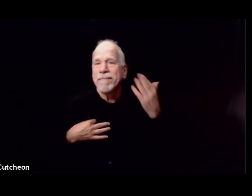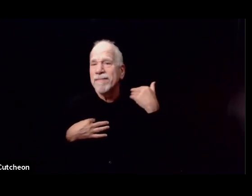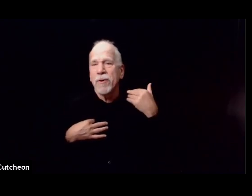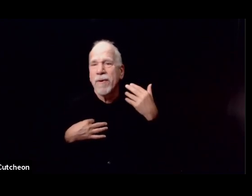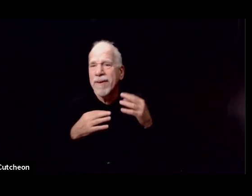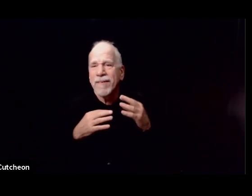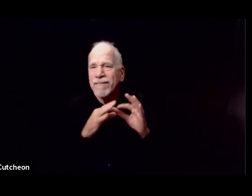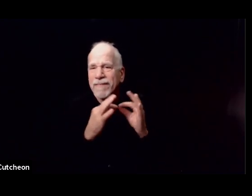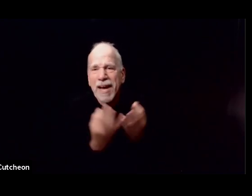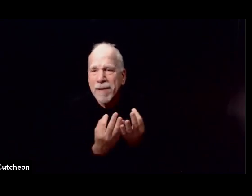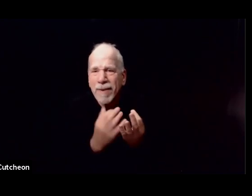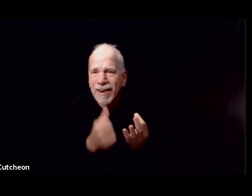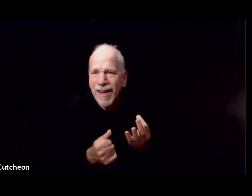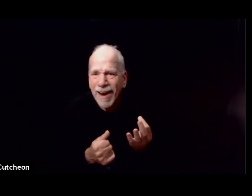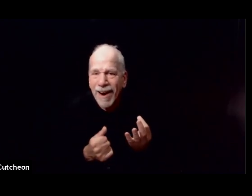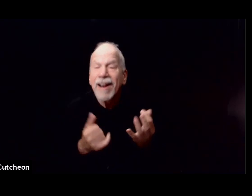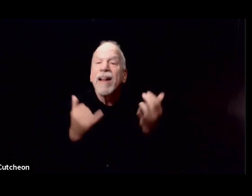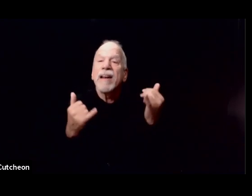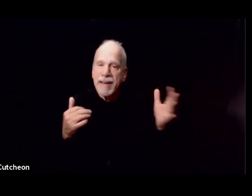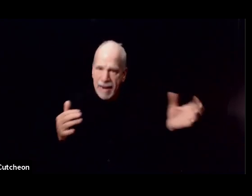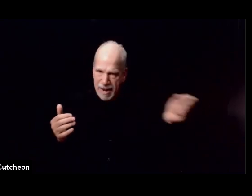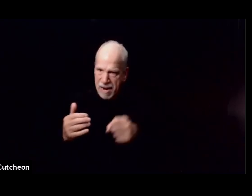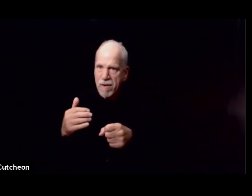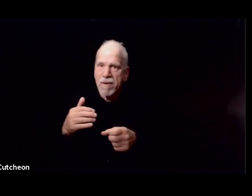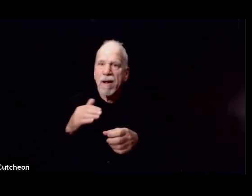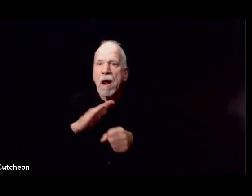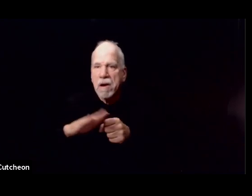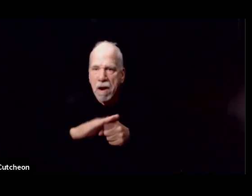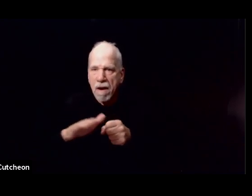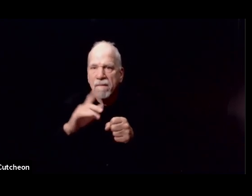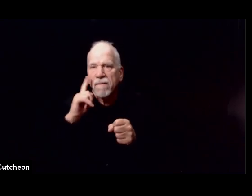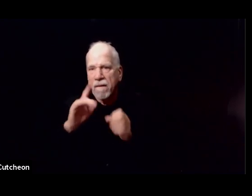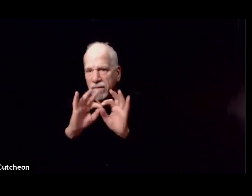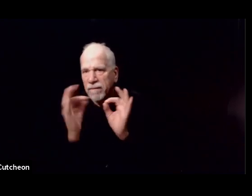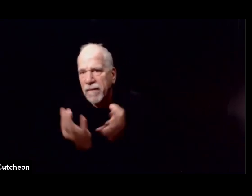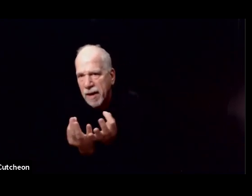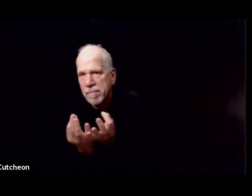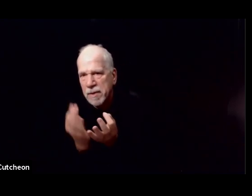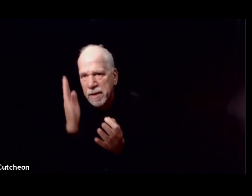would have a very large surge of patients. We also are working on the potential for alternate